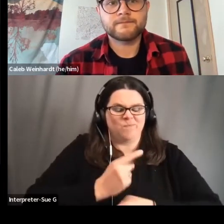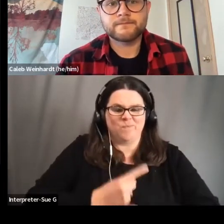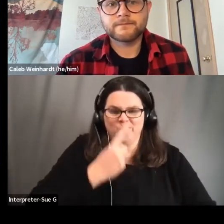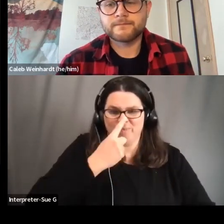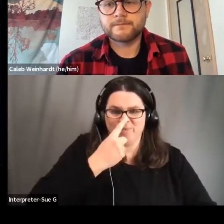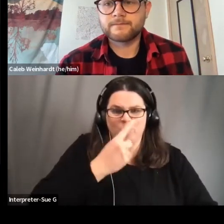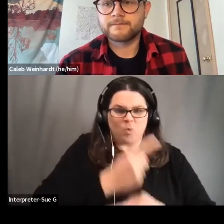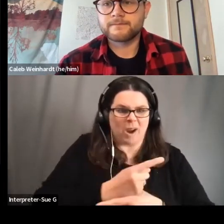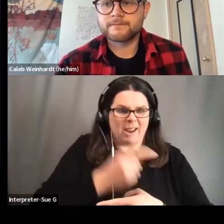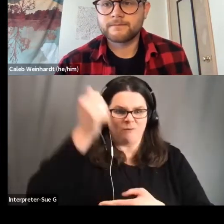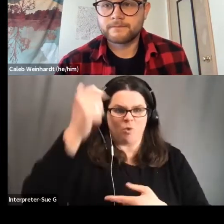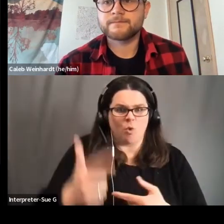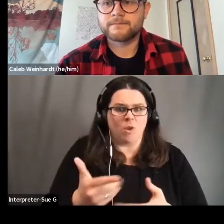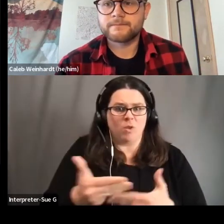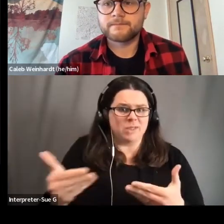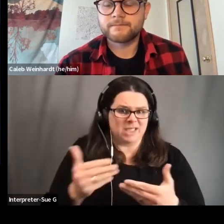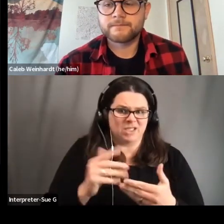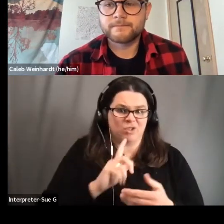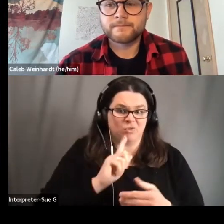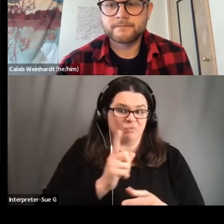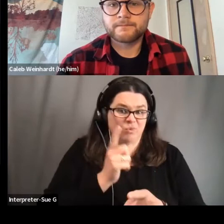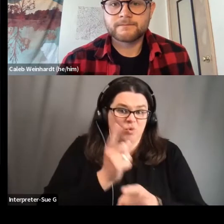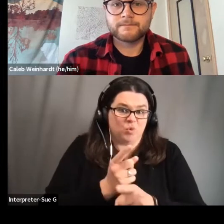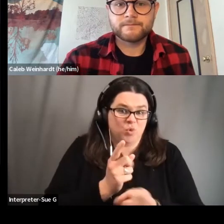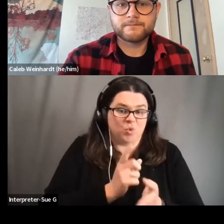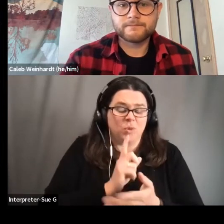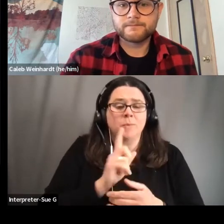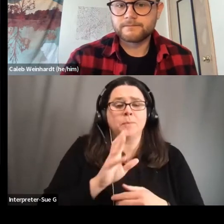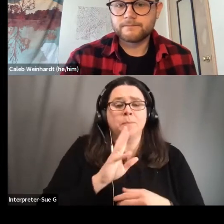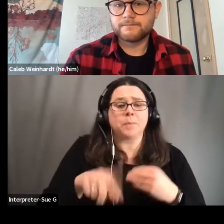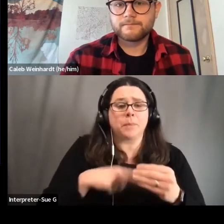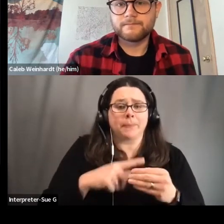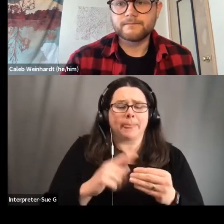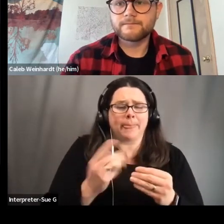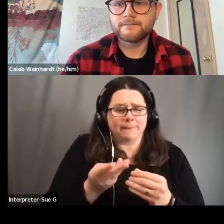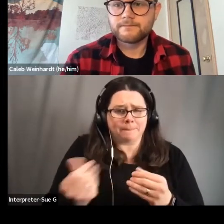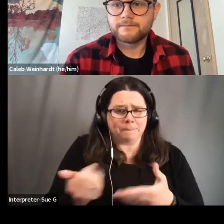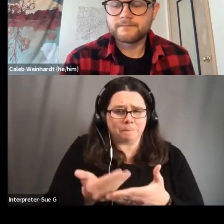and all of things are true. So we're gonna talk about a few things that we've identified